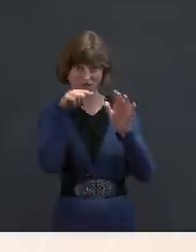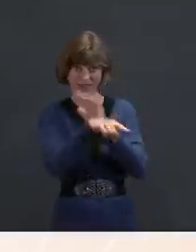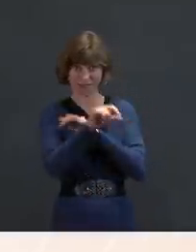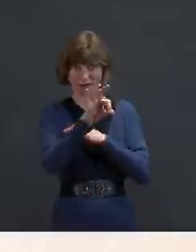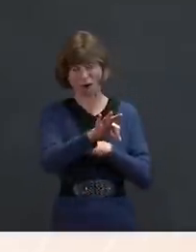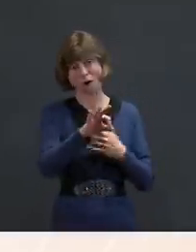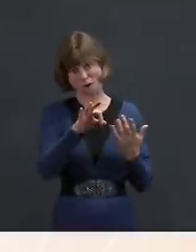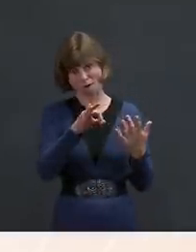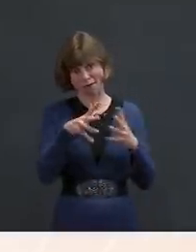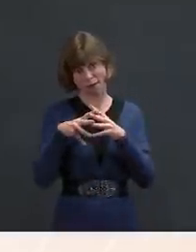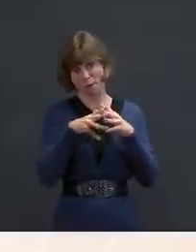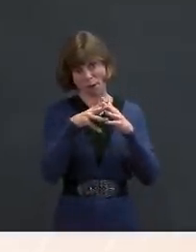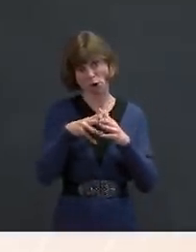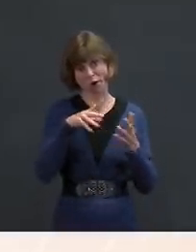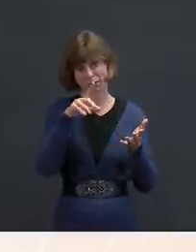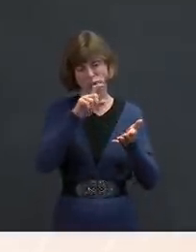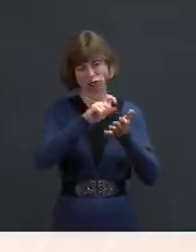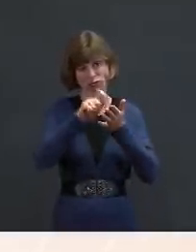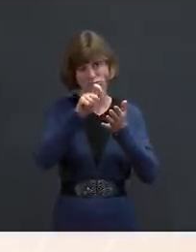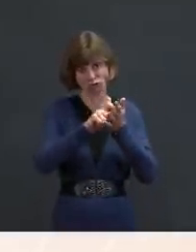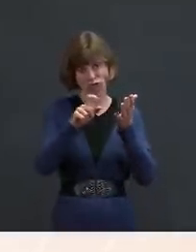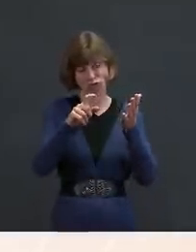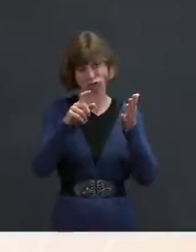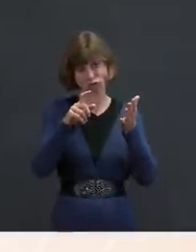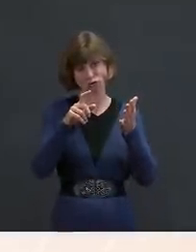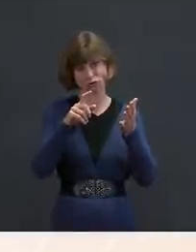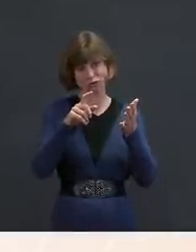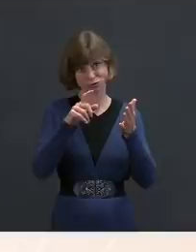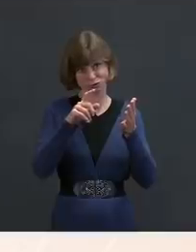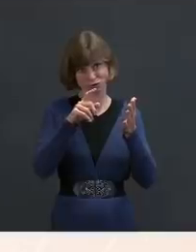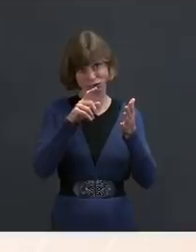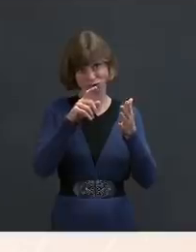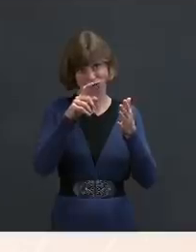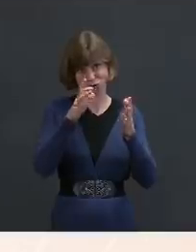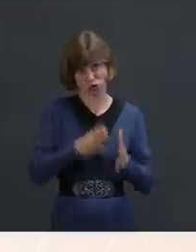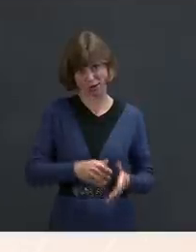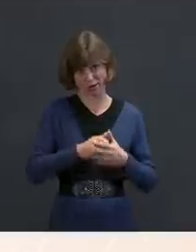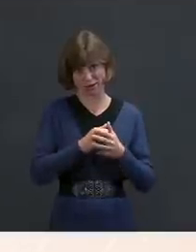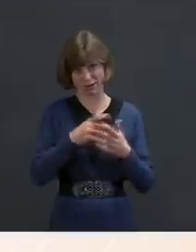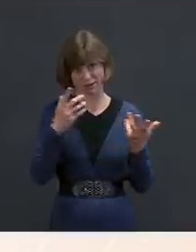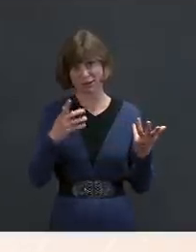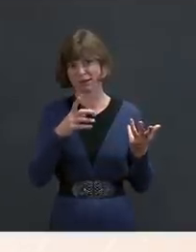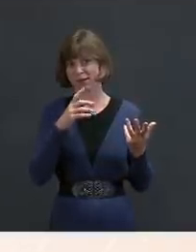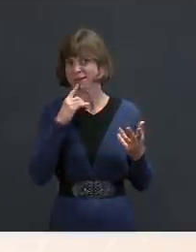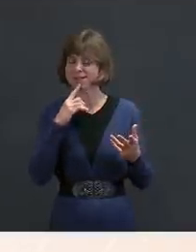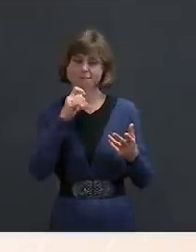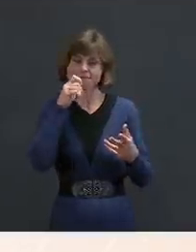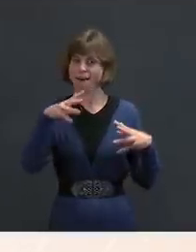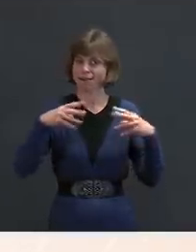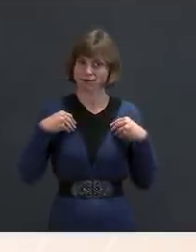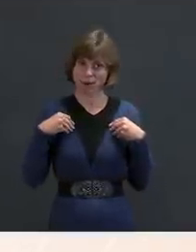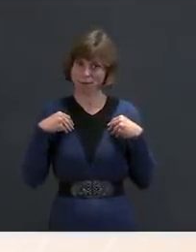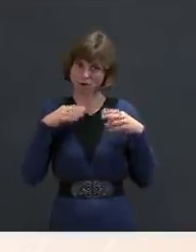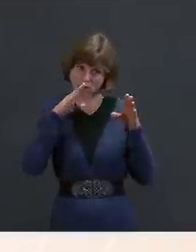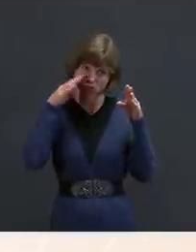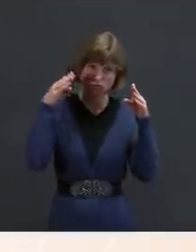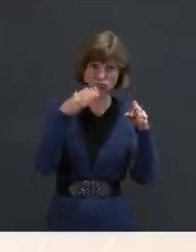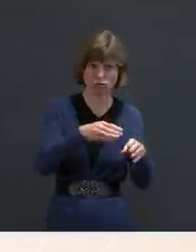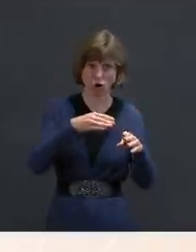This is a crucial step because it structurally addresses an unacceptable pattern of targeting, monitoring, harassment, and threats to dissidents and journalists.